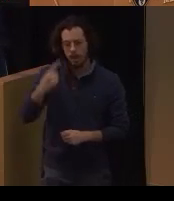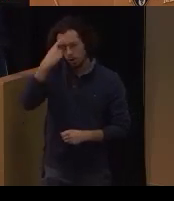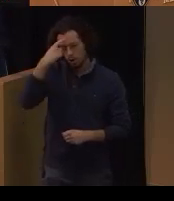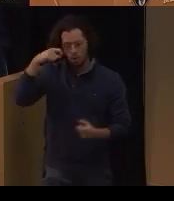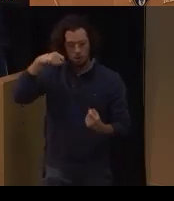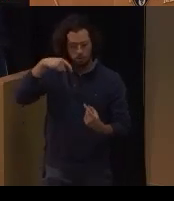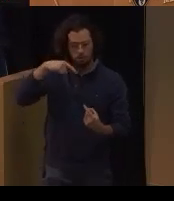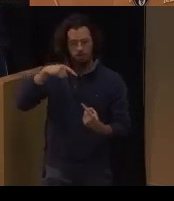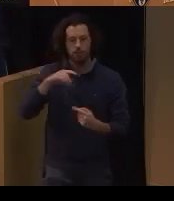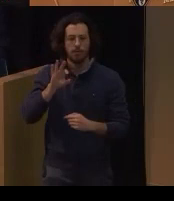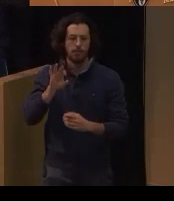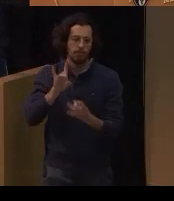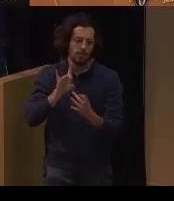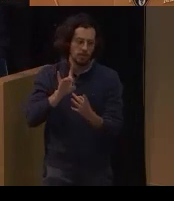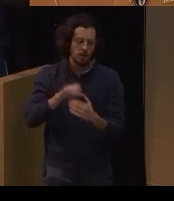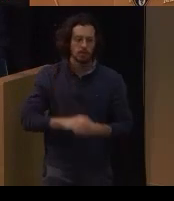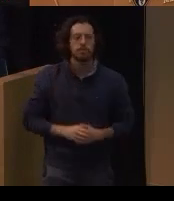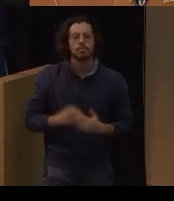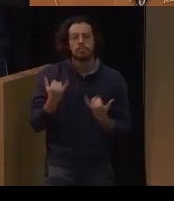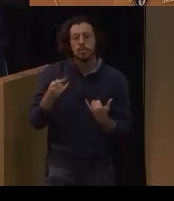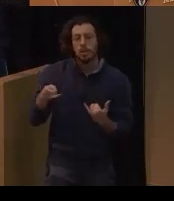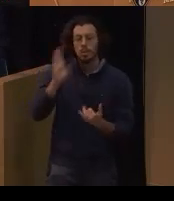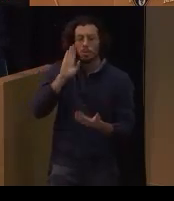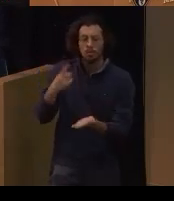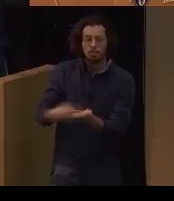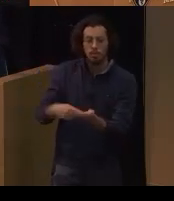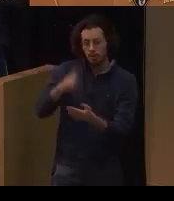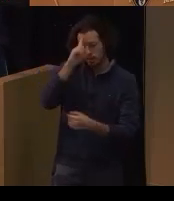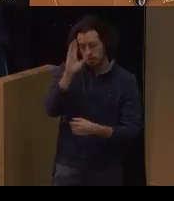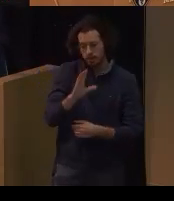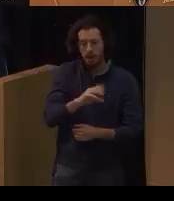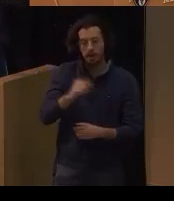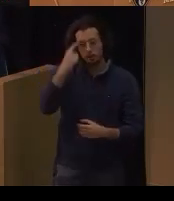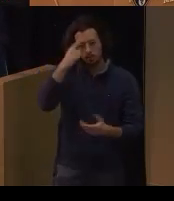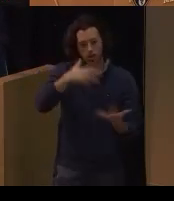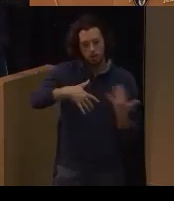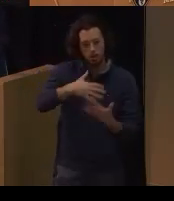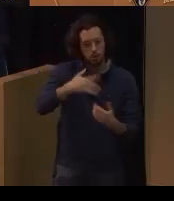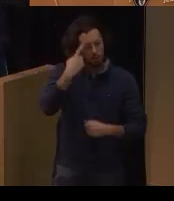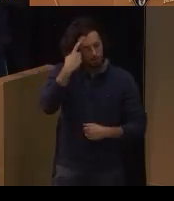so today he'll be talking about schizophrenia and the social brain that's welcome Dr dodell fader